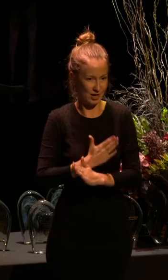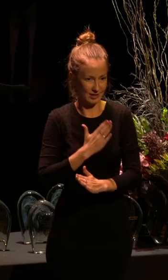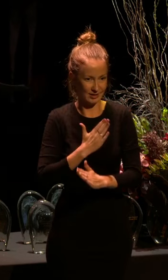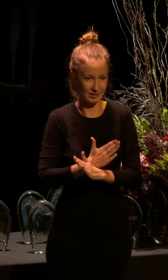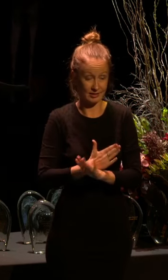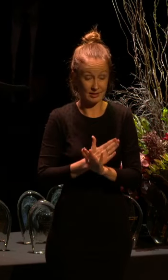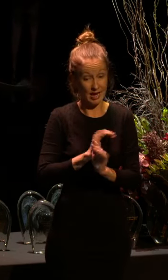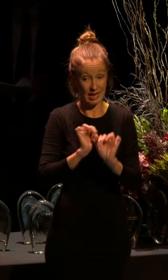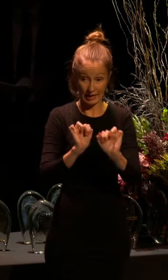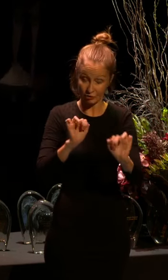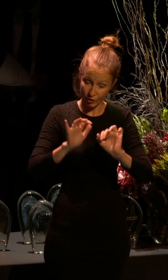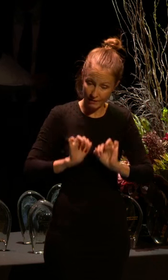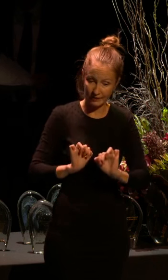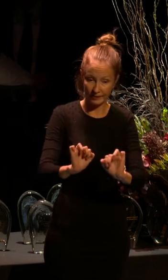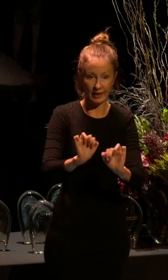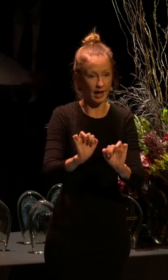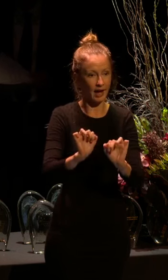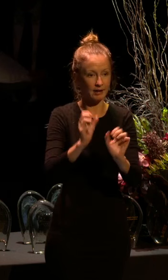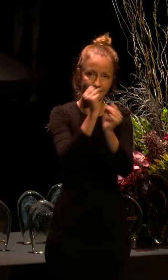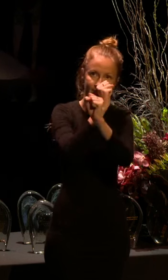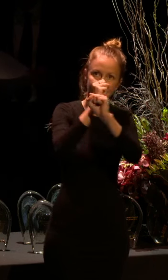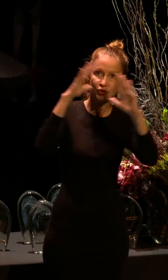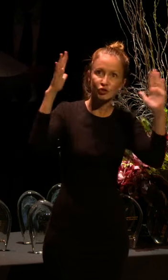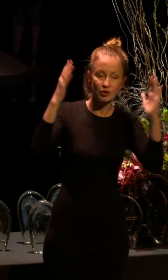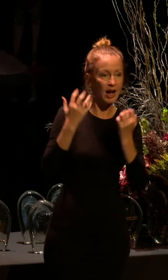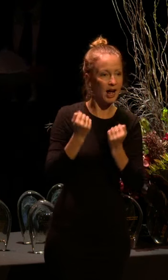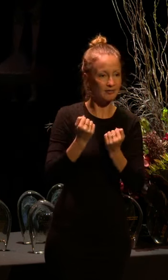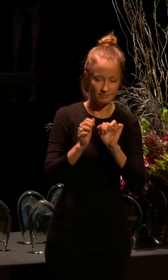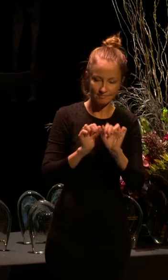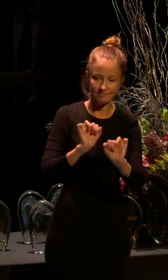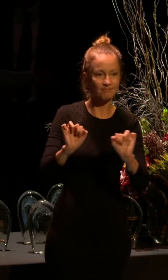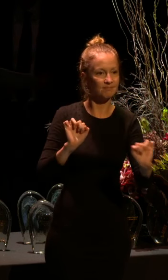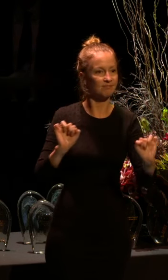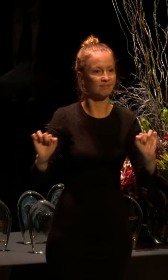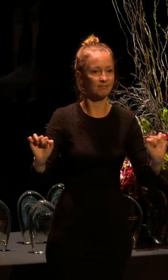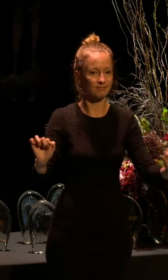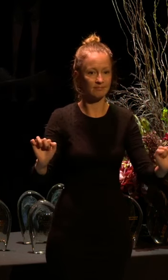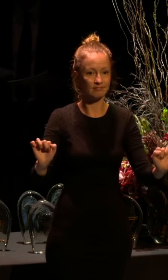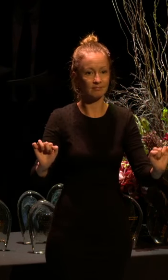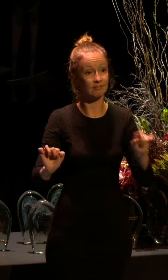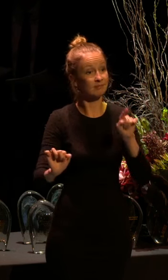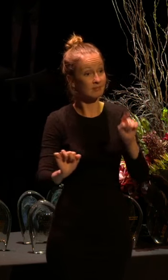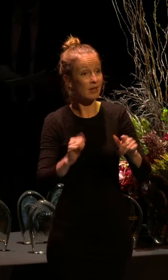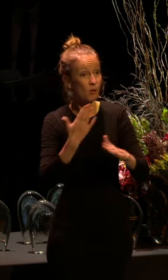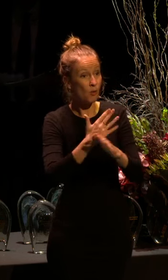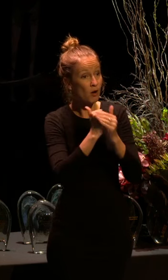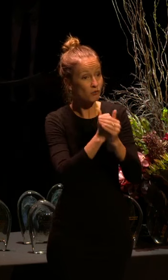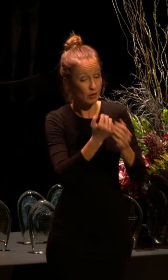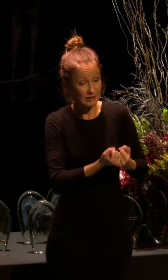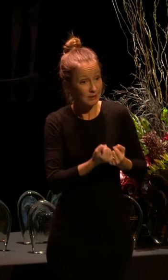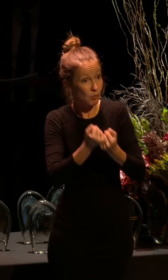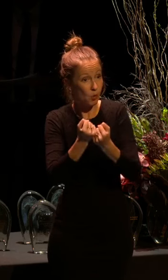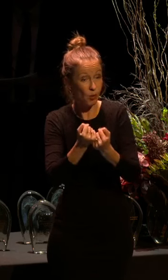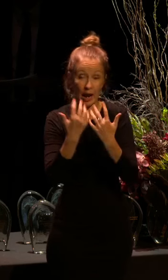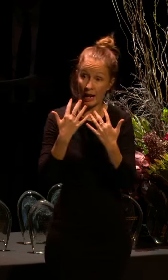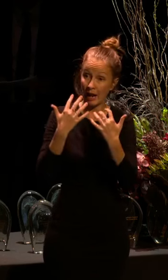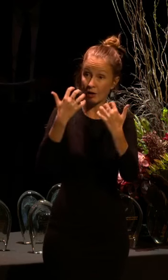recognised by their peers, accessible to audiences, and causing all of us to reassess